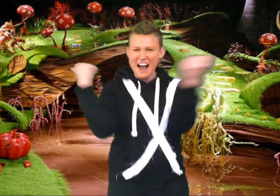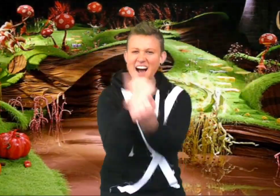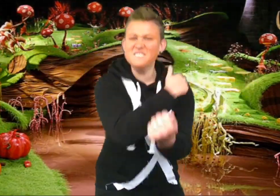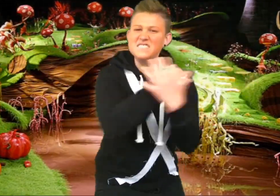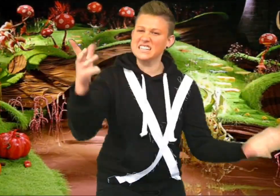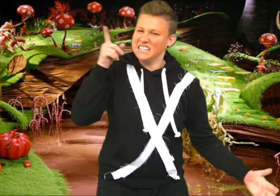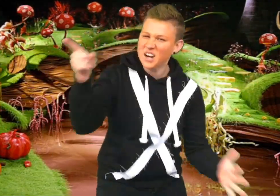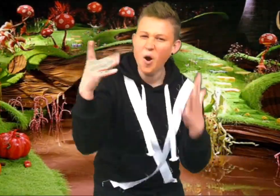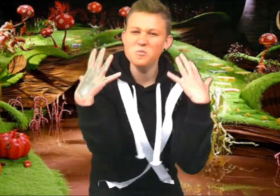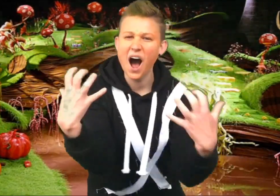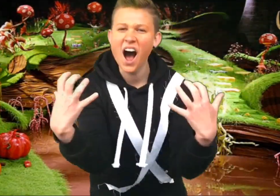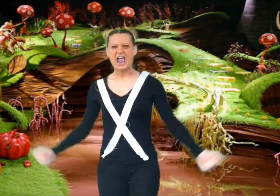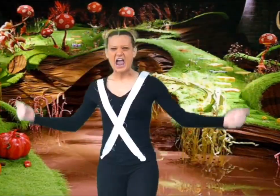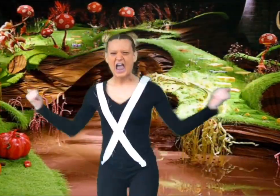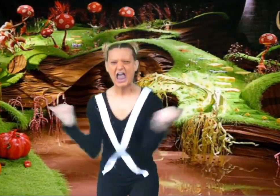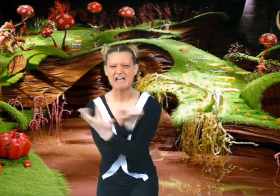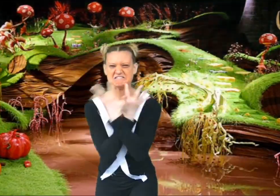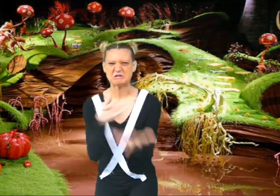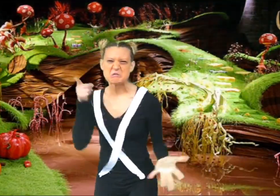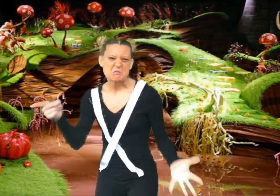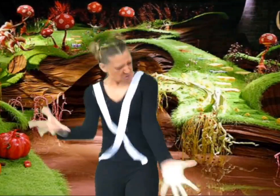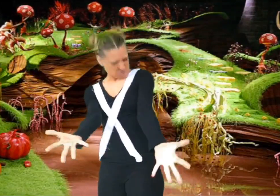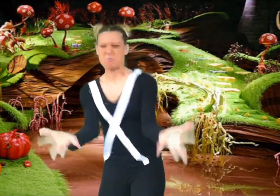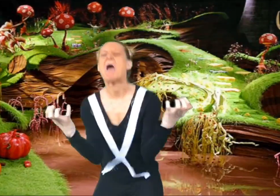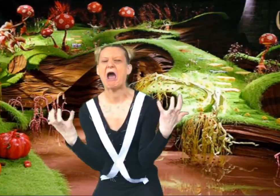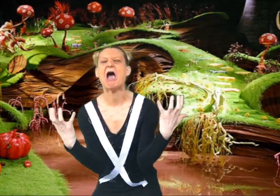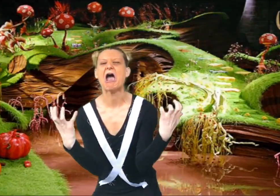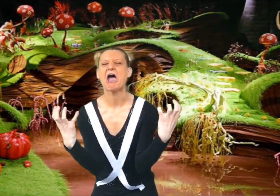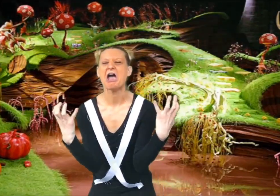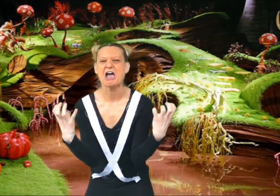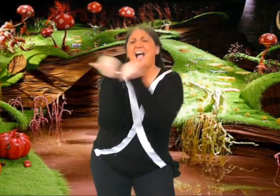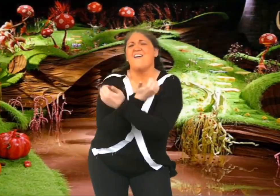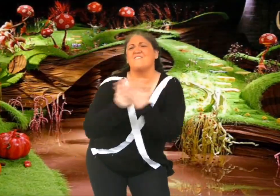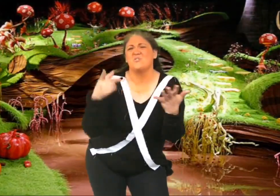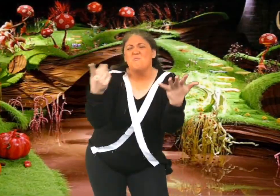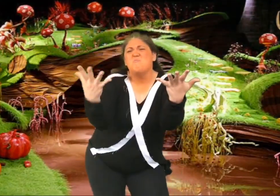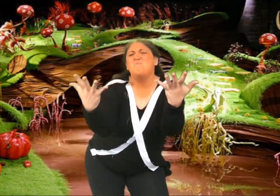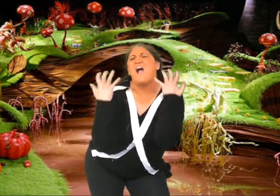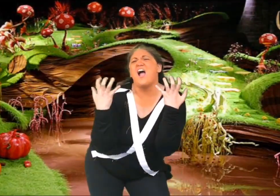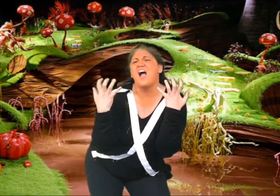On everything he wanted to? (3x)